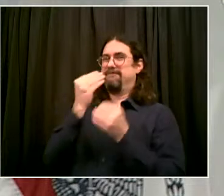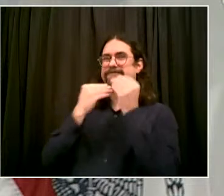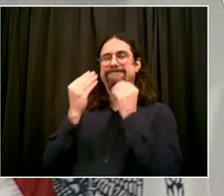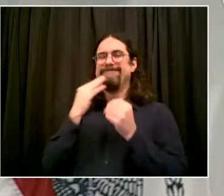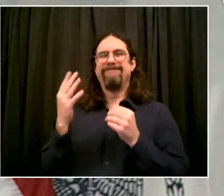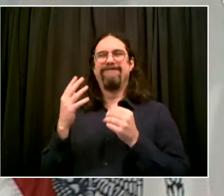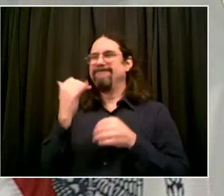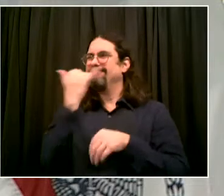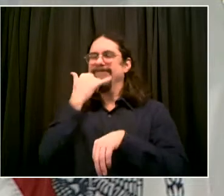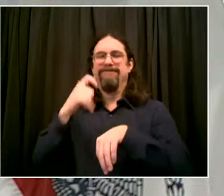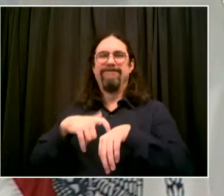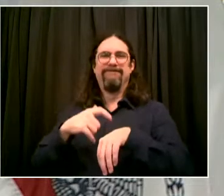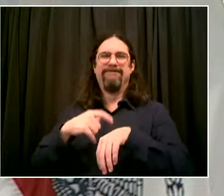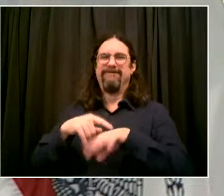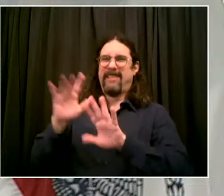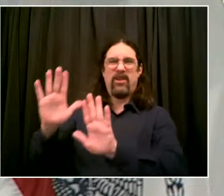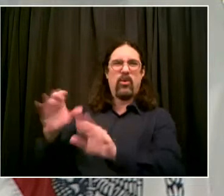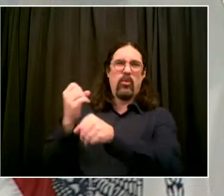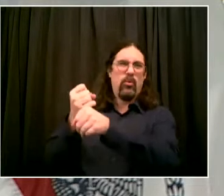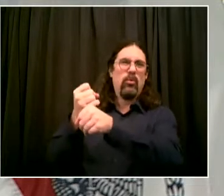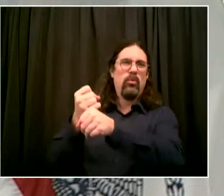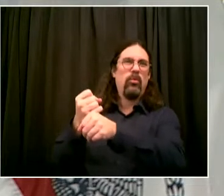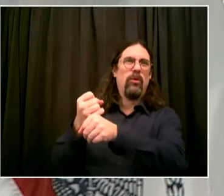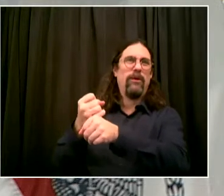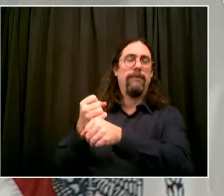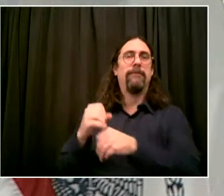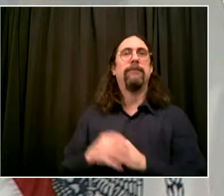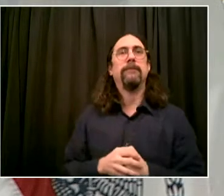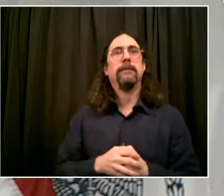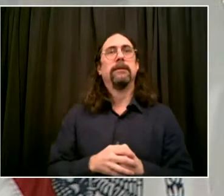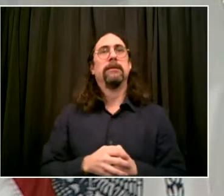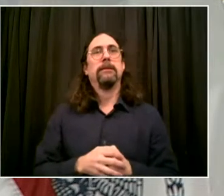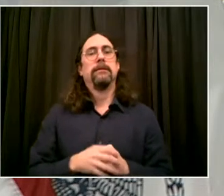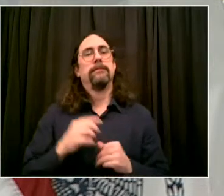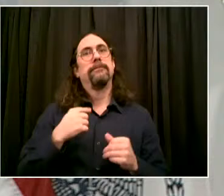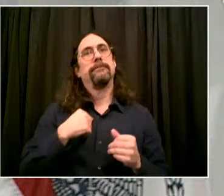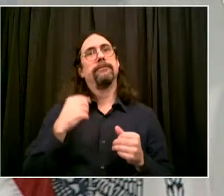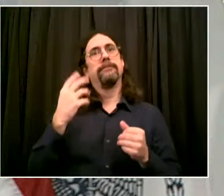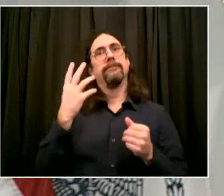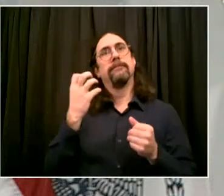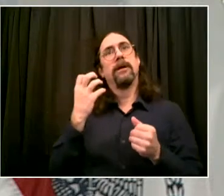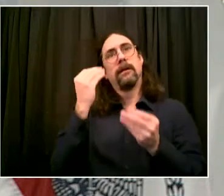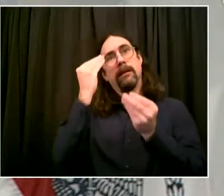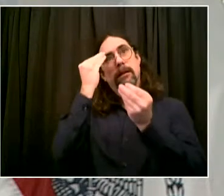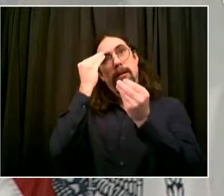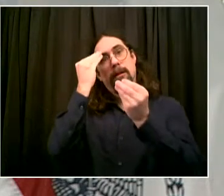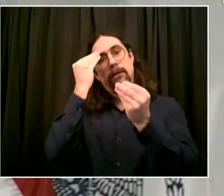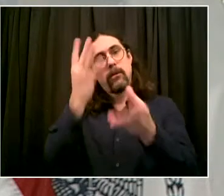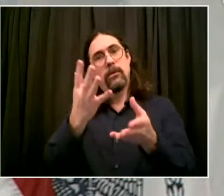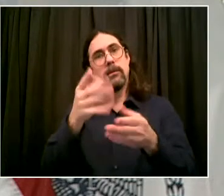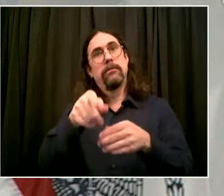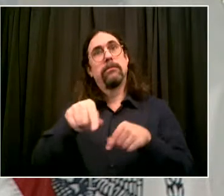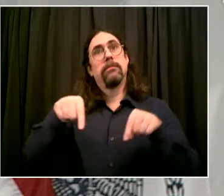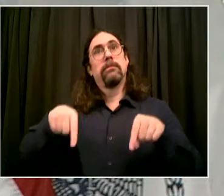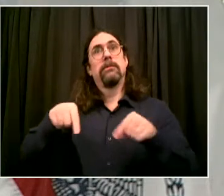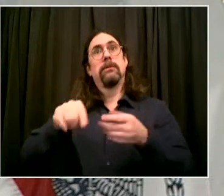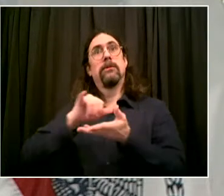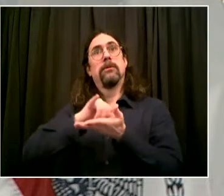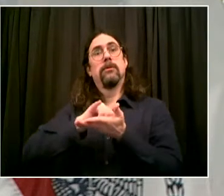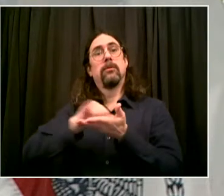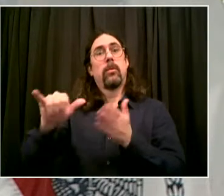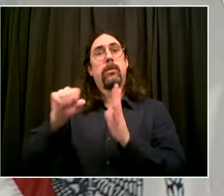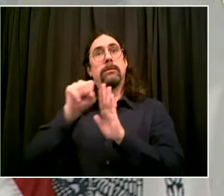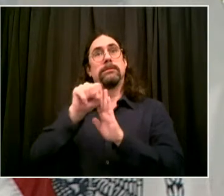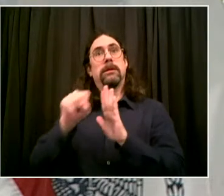OTHER REGIONS IN